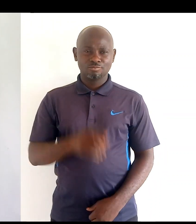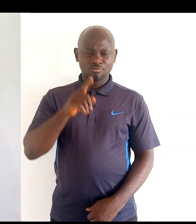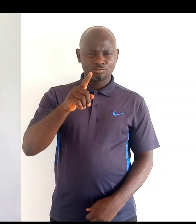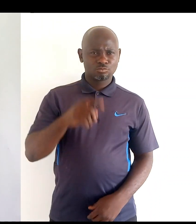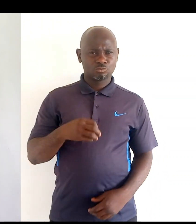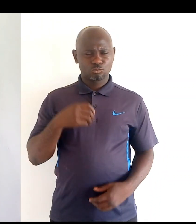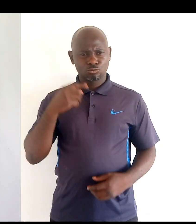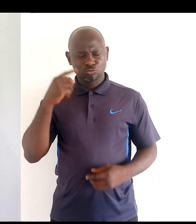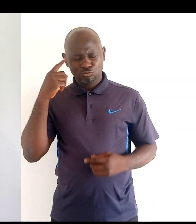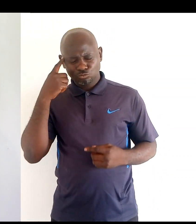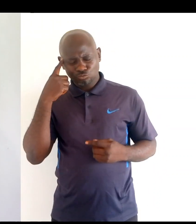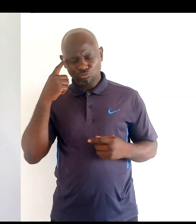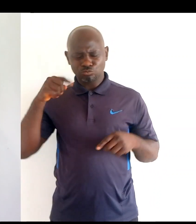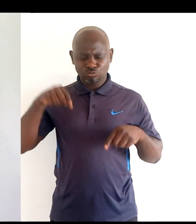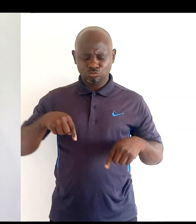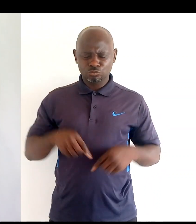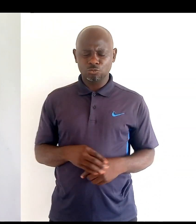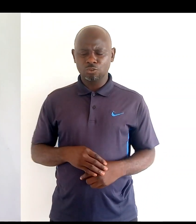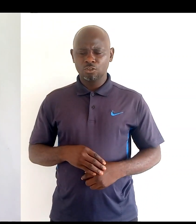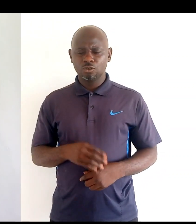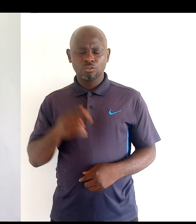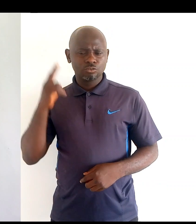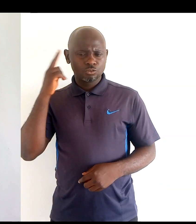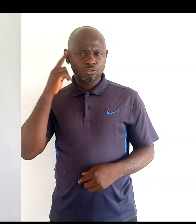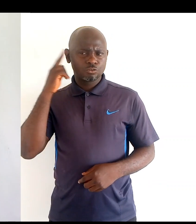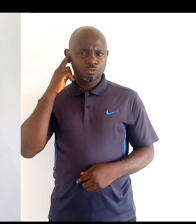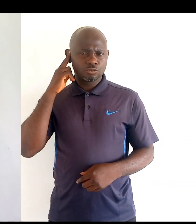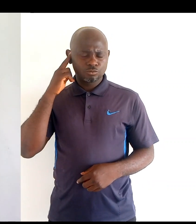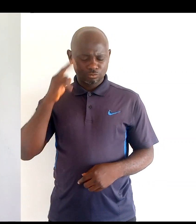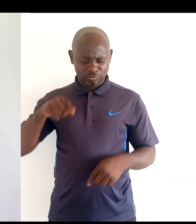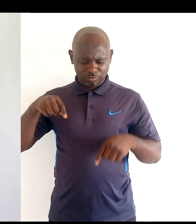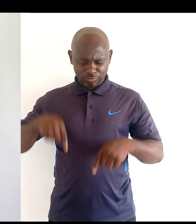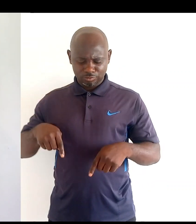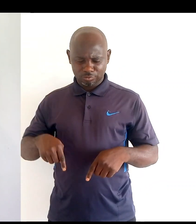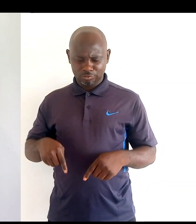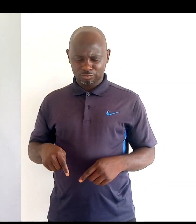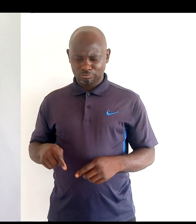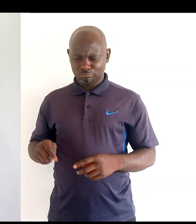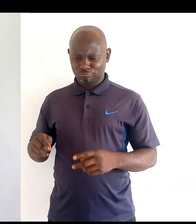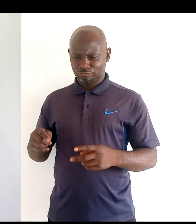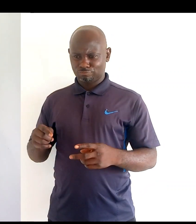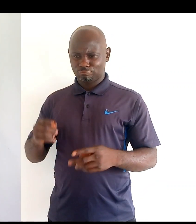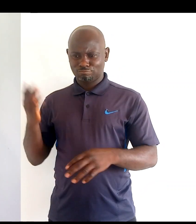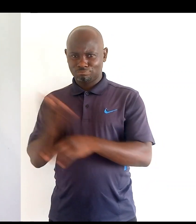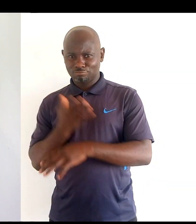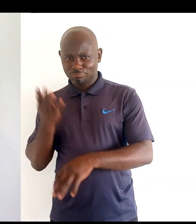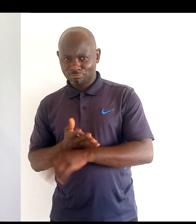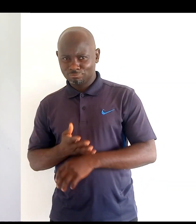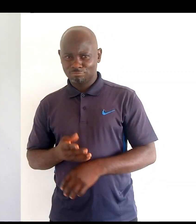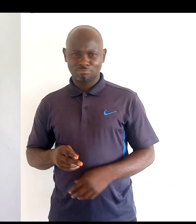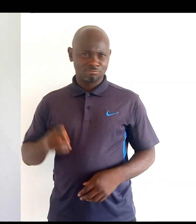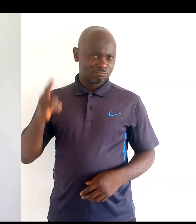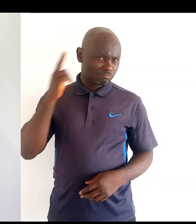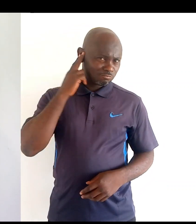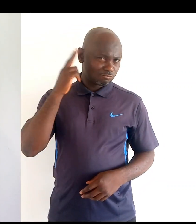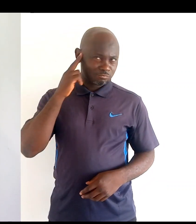spearheading all over the world and it is becoming a global sort of lingua franca for Deaf